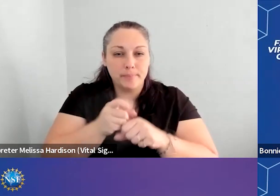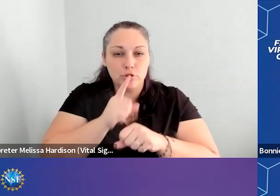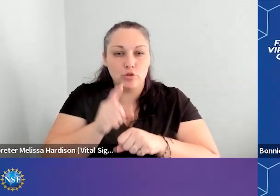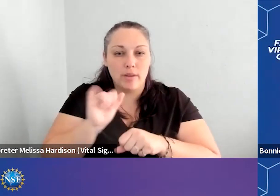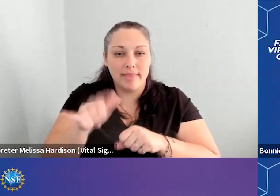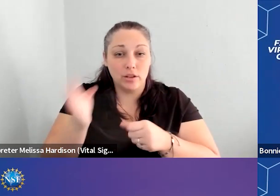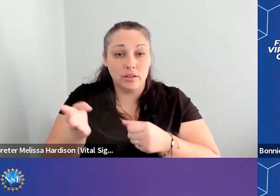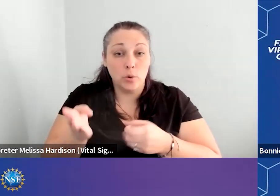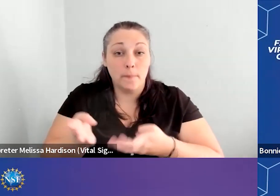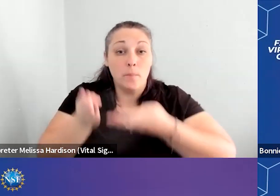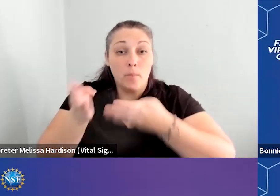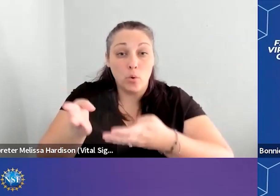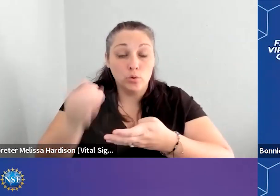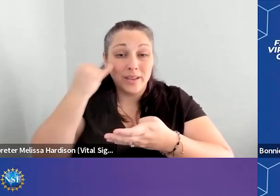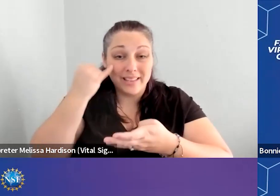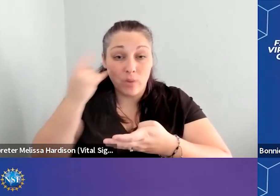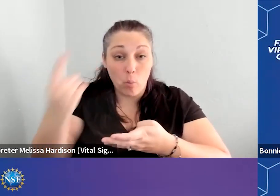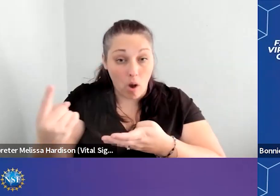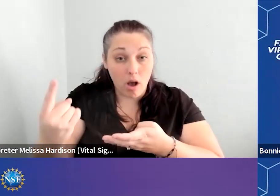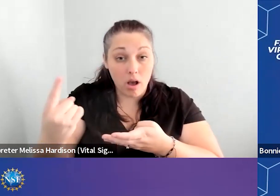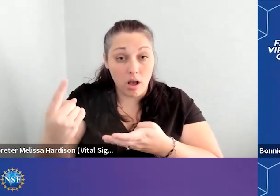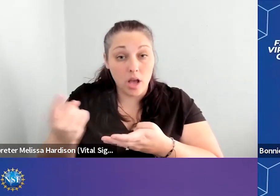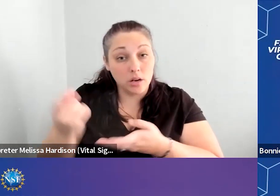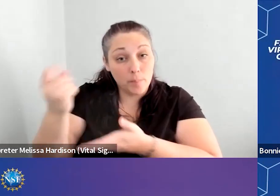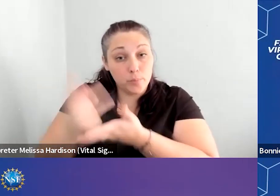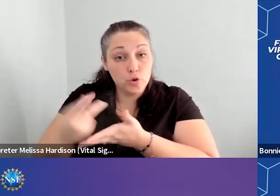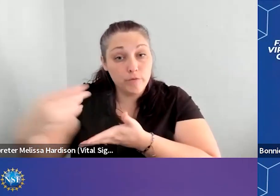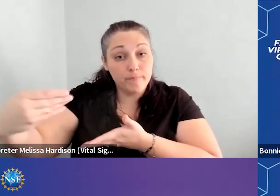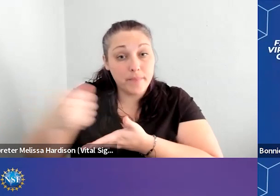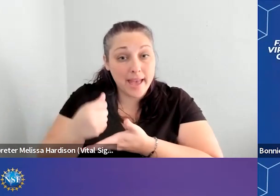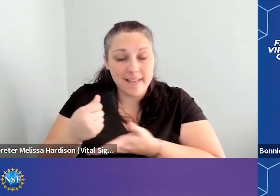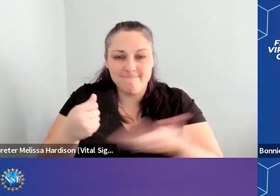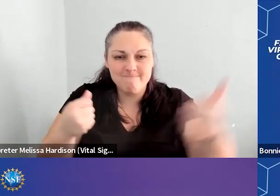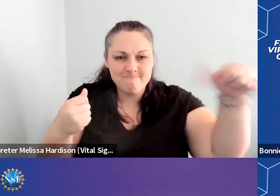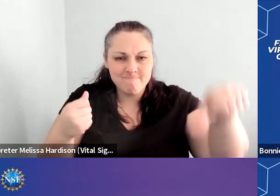But it is quite possible that there might be overlapping research questions,